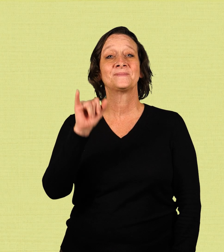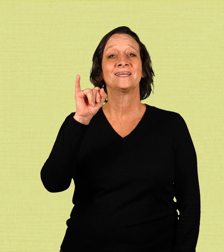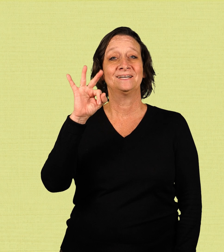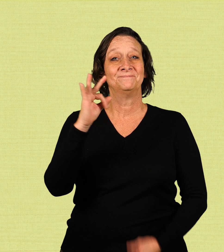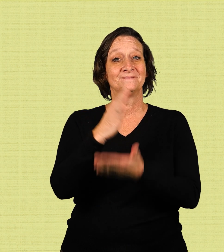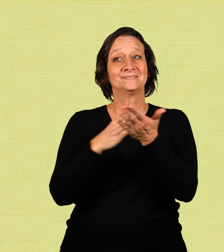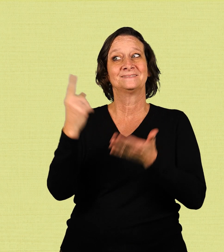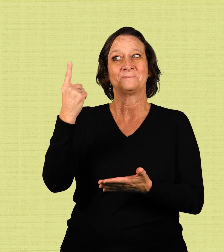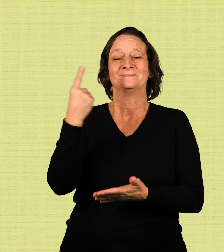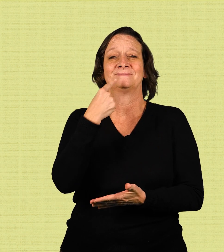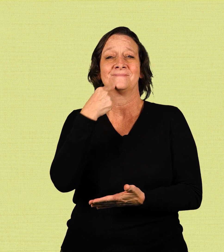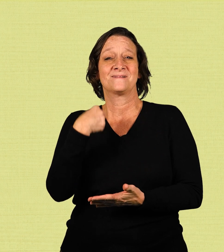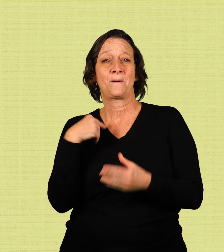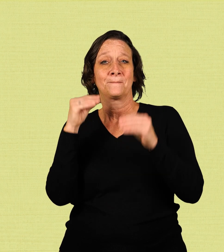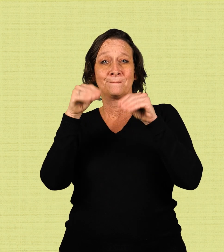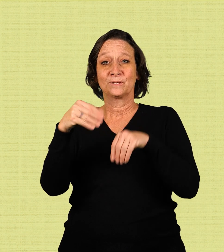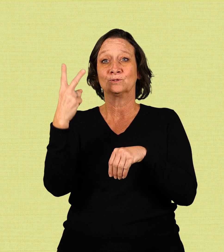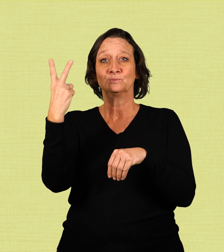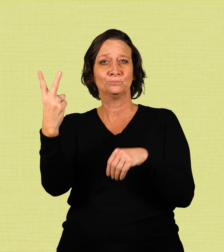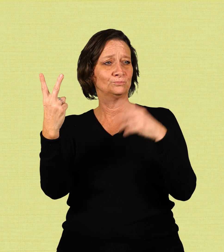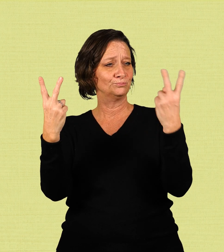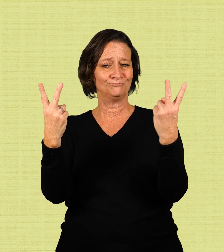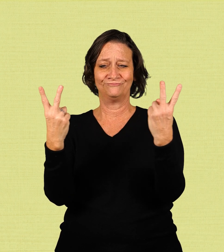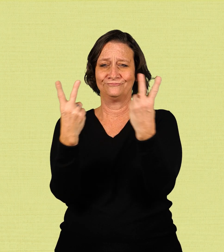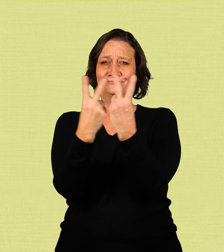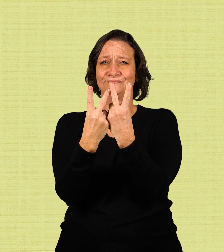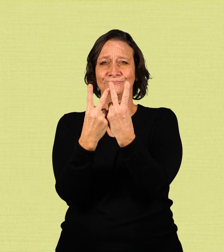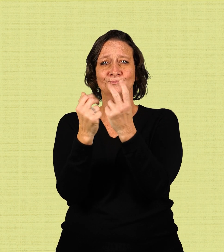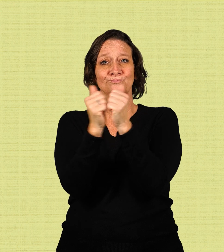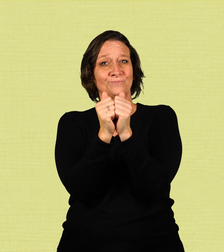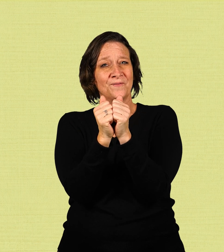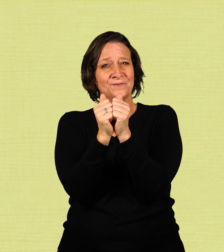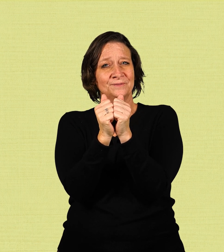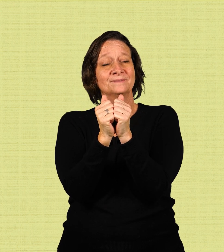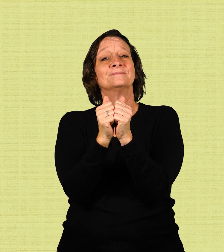If someone says, “I just put two and two together,”